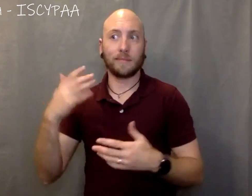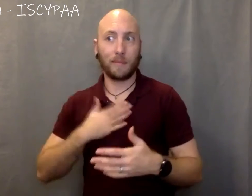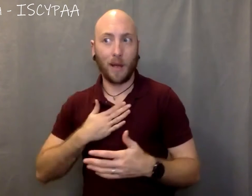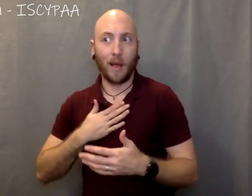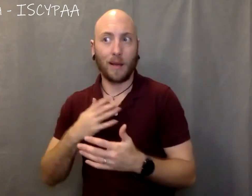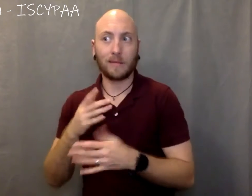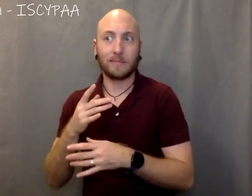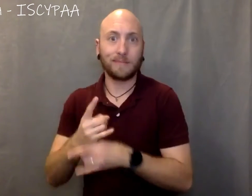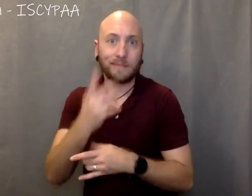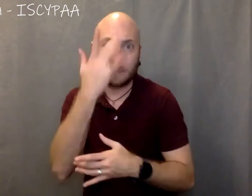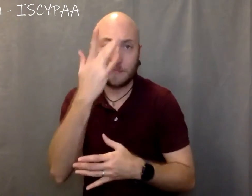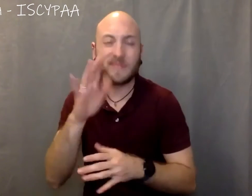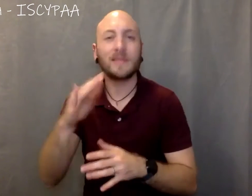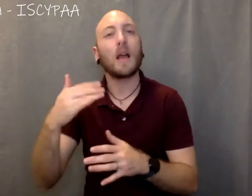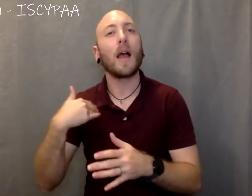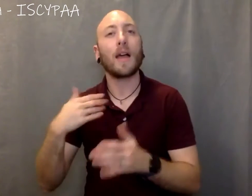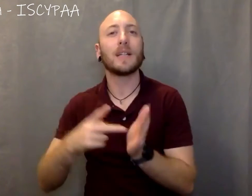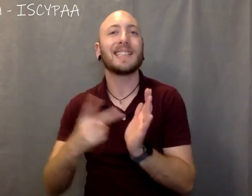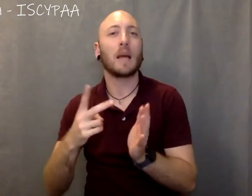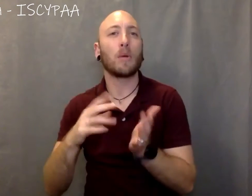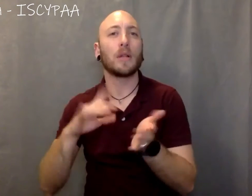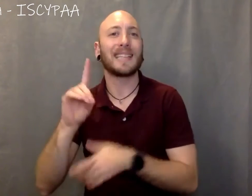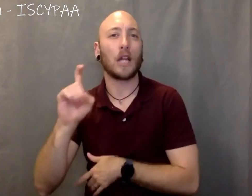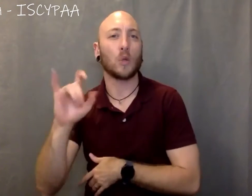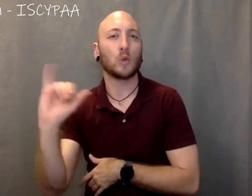Just like to throw that in there for people like me that don't hear about it a lot. in AA